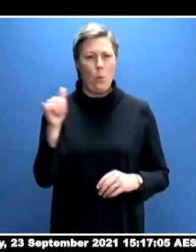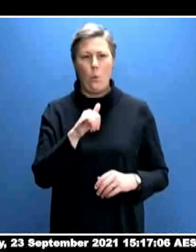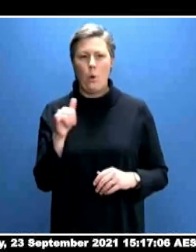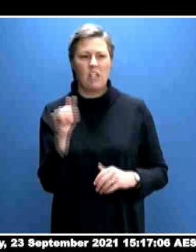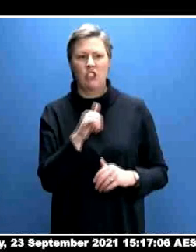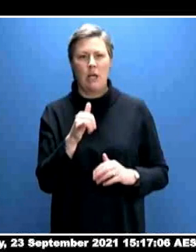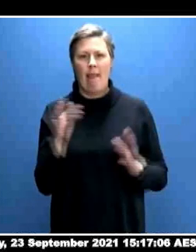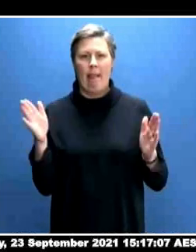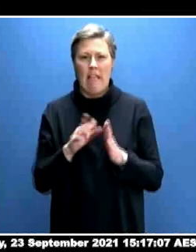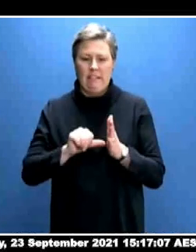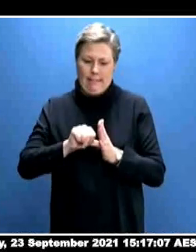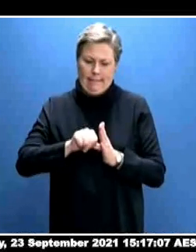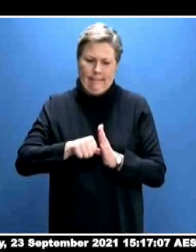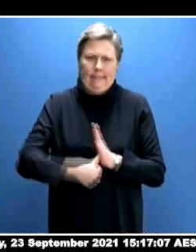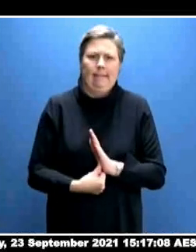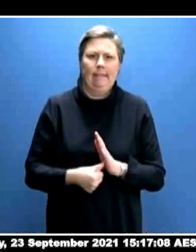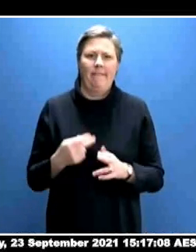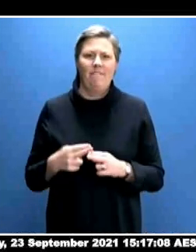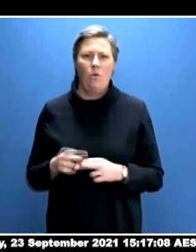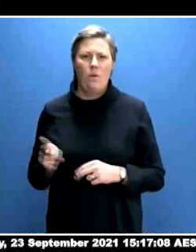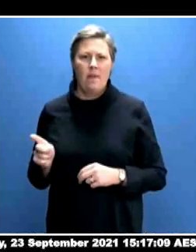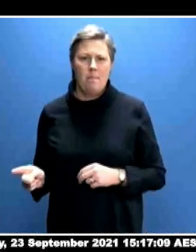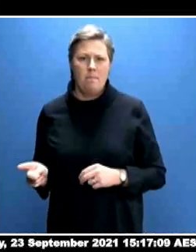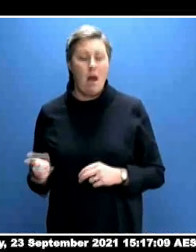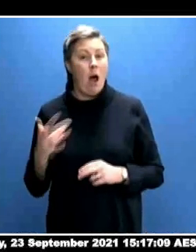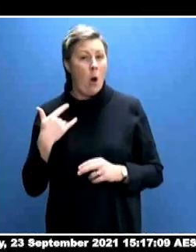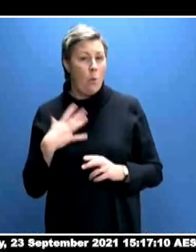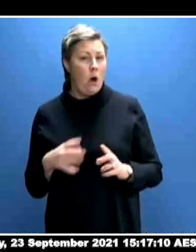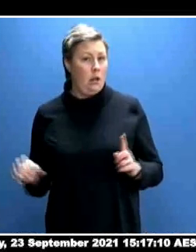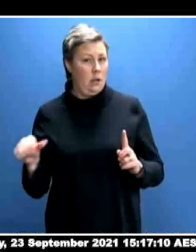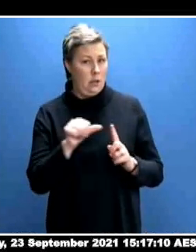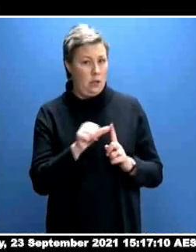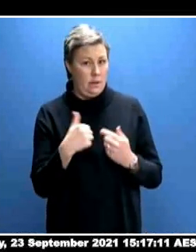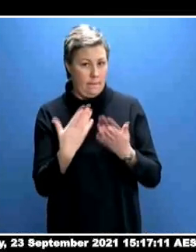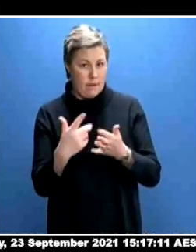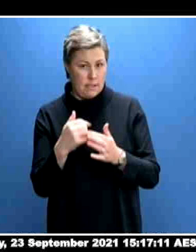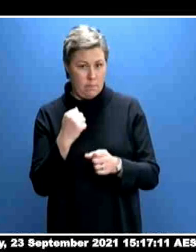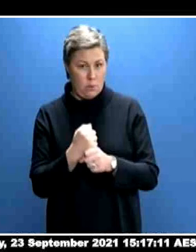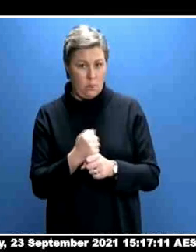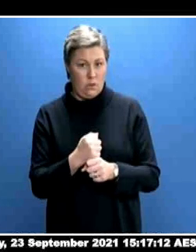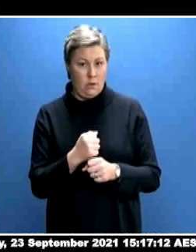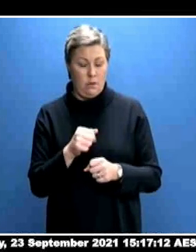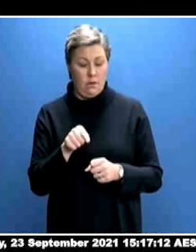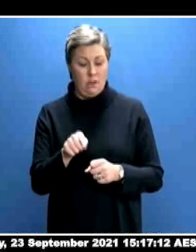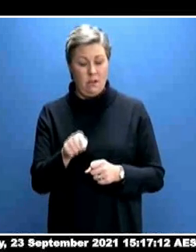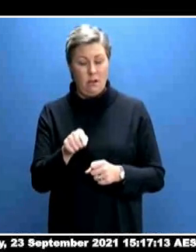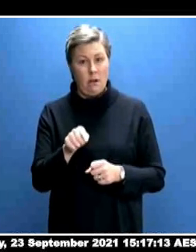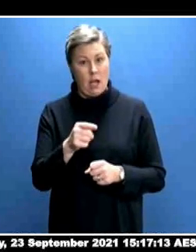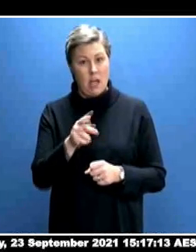person, and I go back to my example. We felt that that young person was well and truly ready to